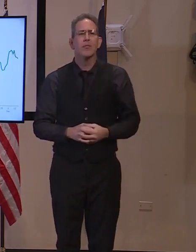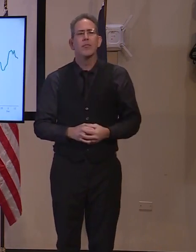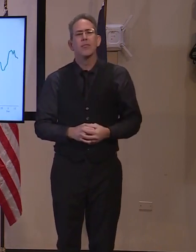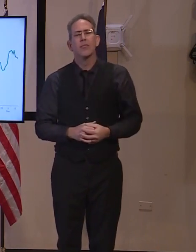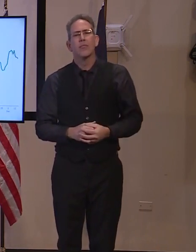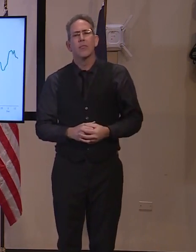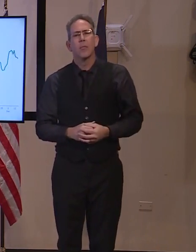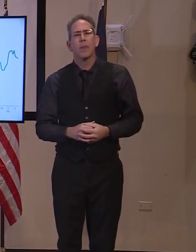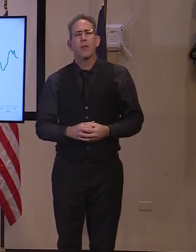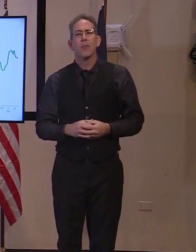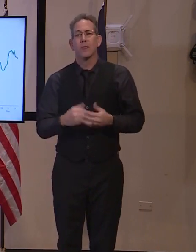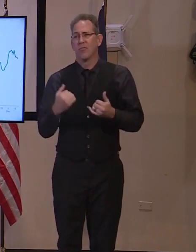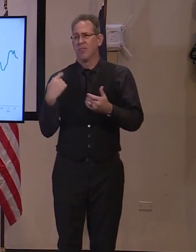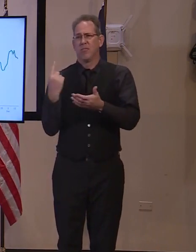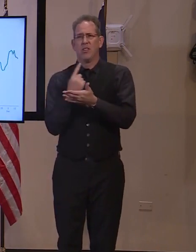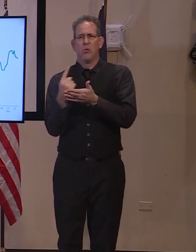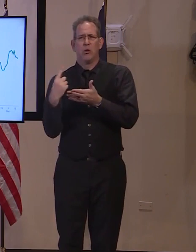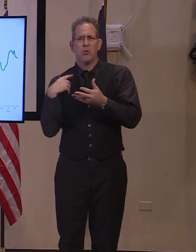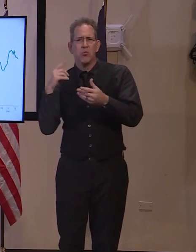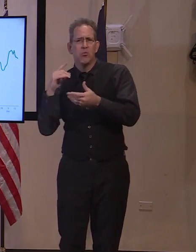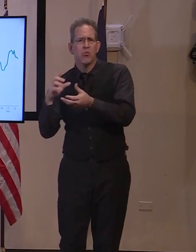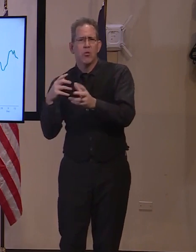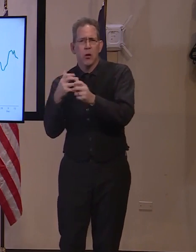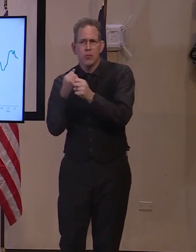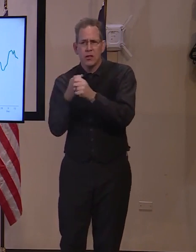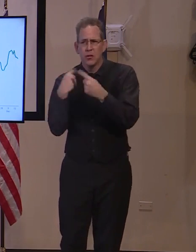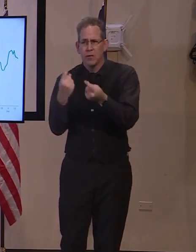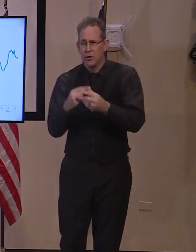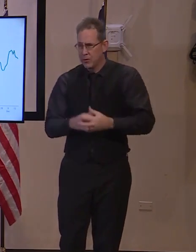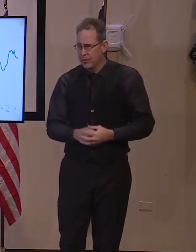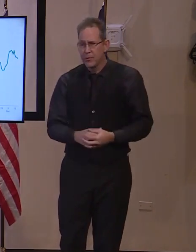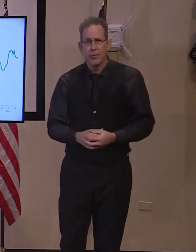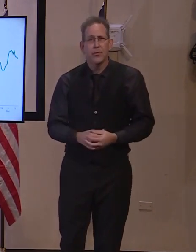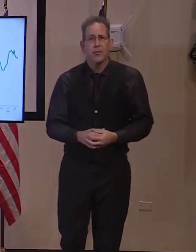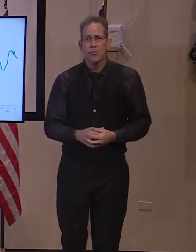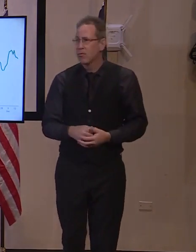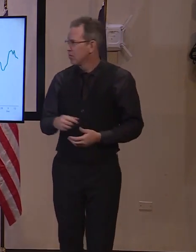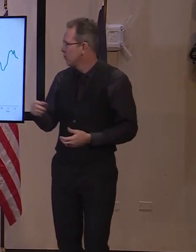did Did experience a reprieve from the surge following Thanksgiving cases were